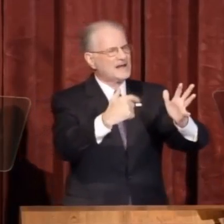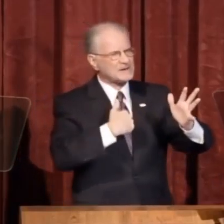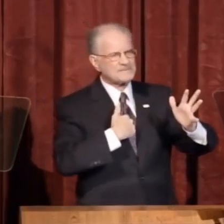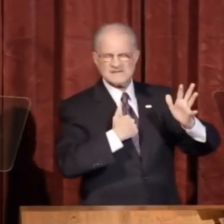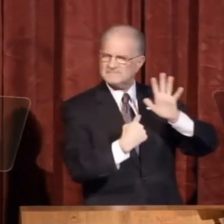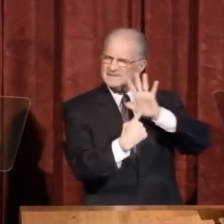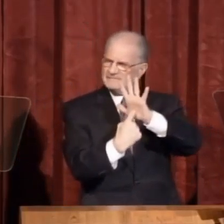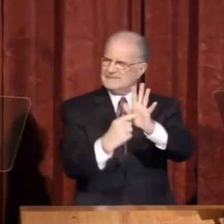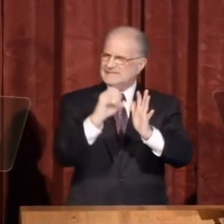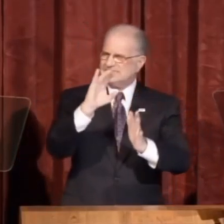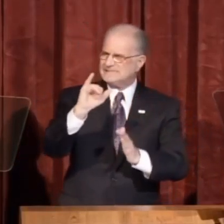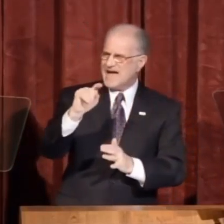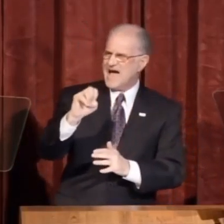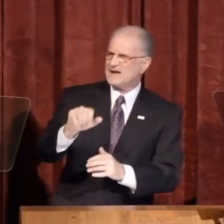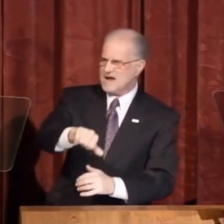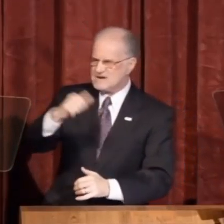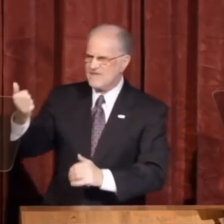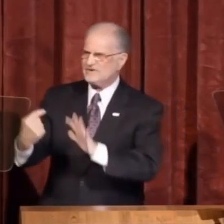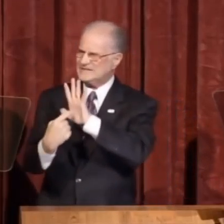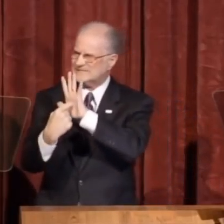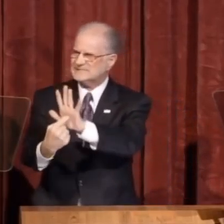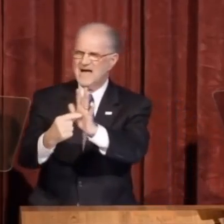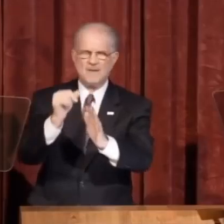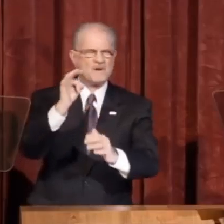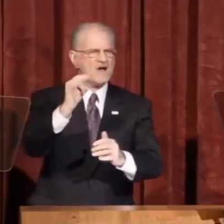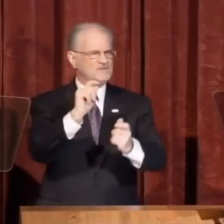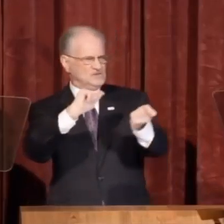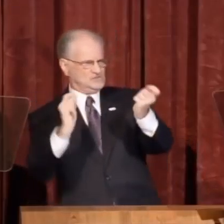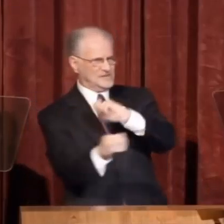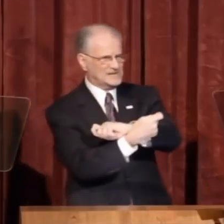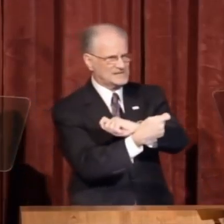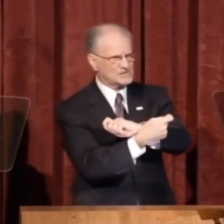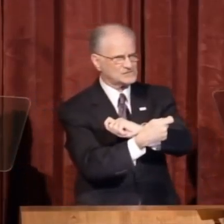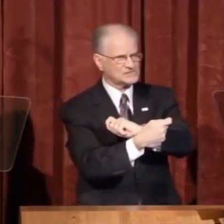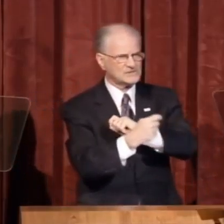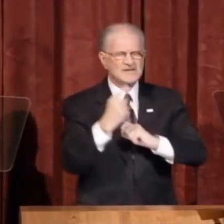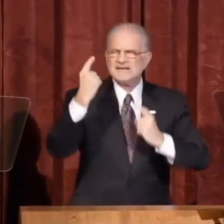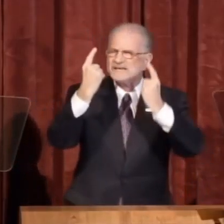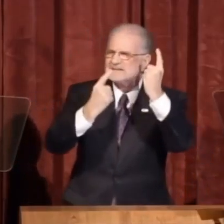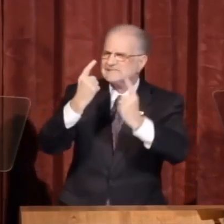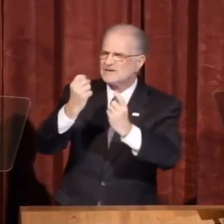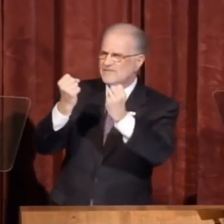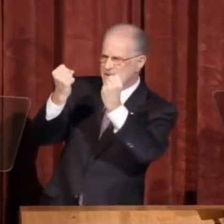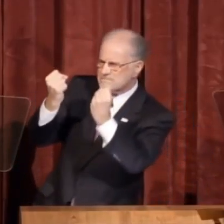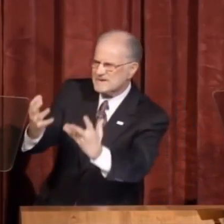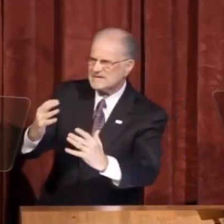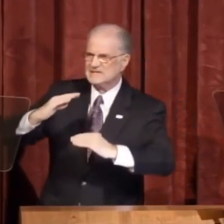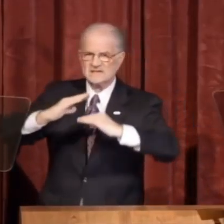Because of them we didn't just "settle" for one of the earlier designs.